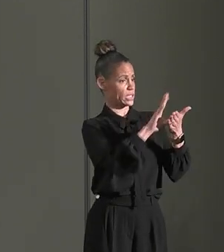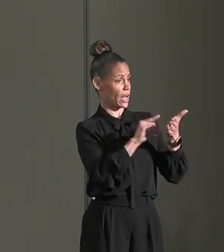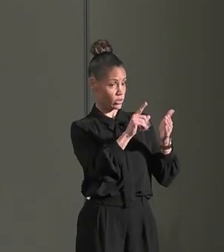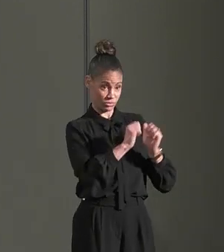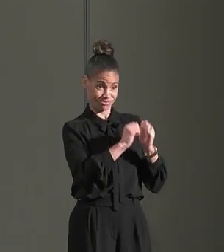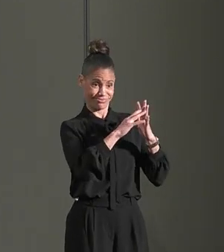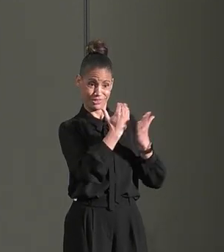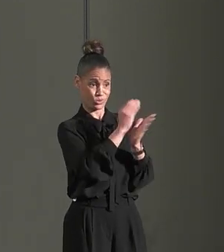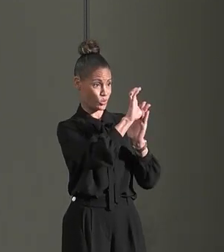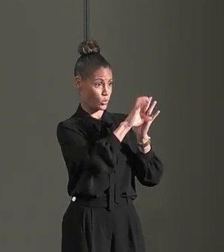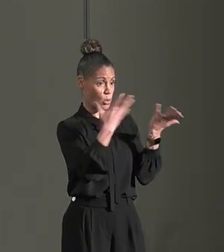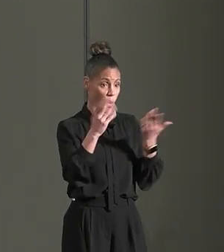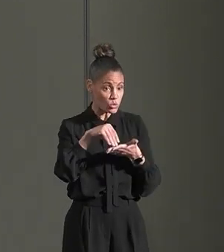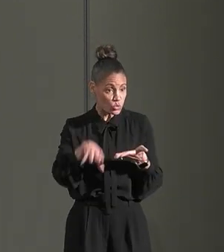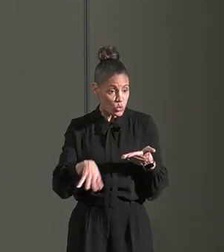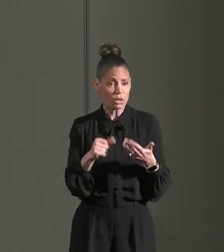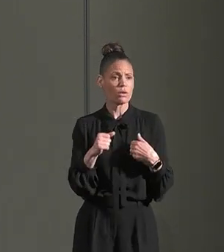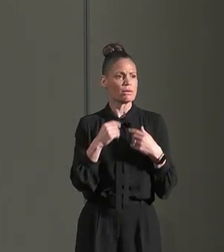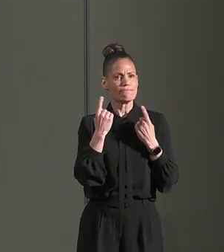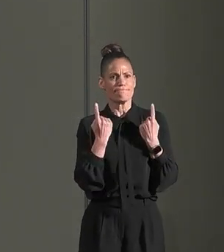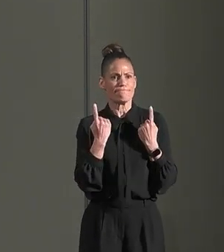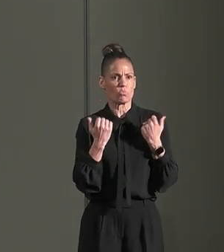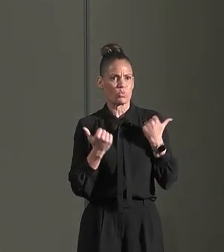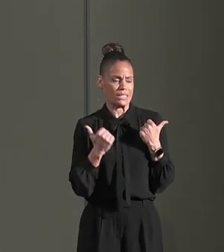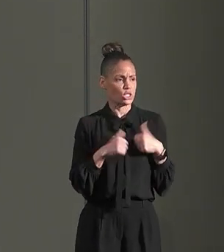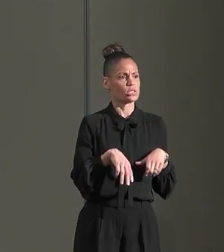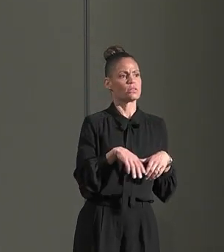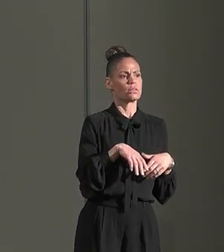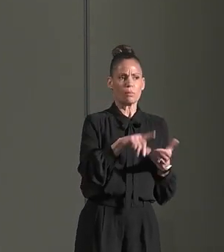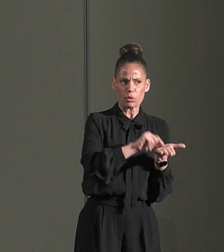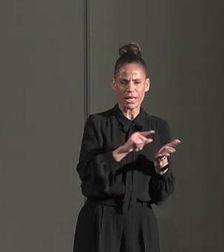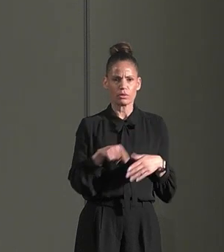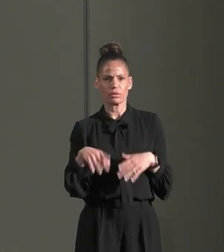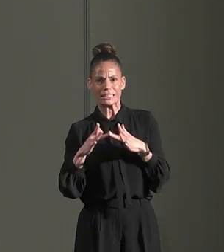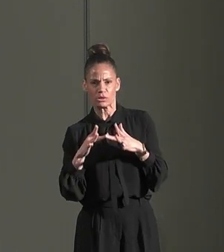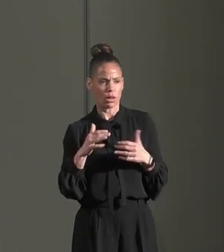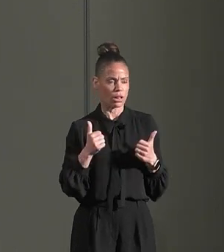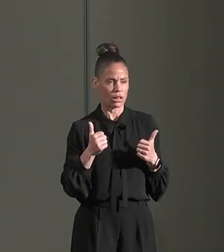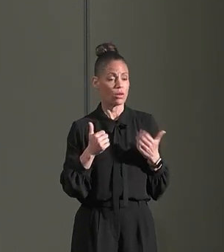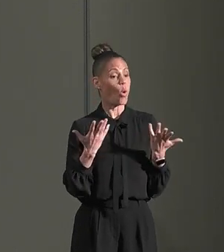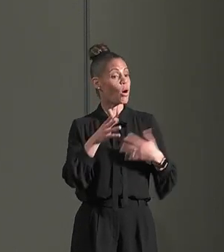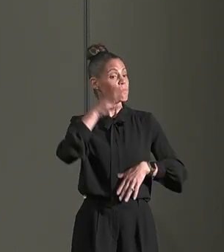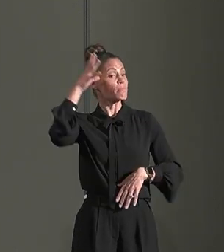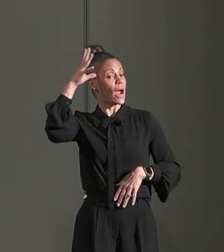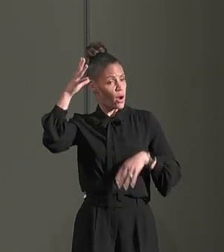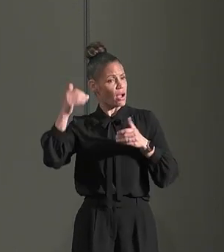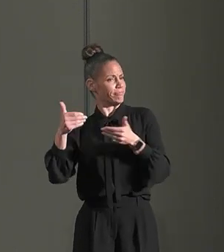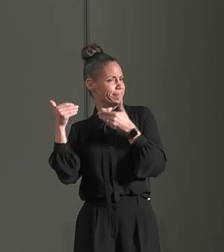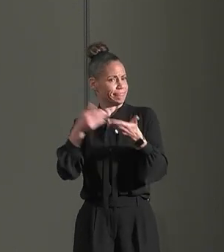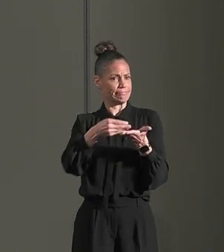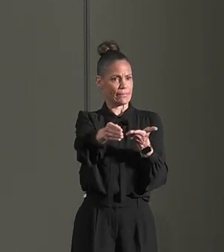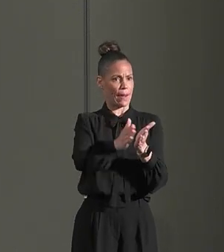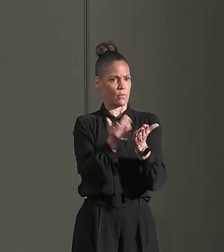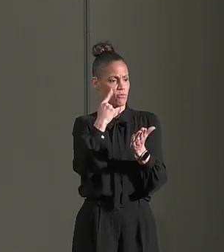a student deciding on digital versus print or parent buying a textbook know what some